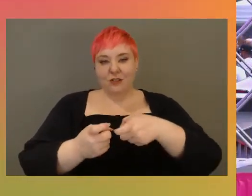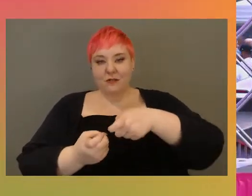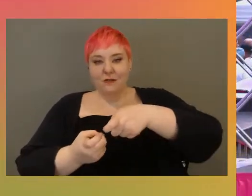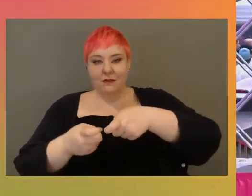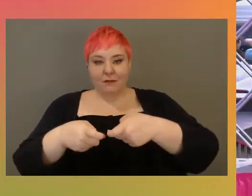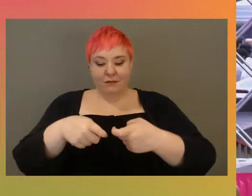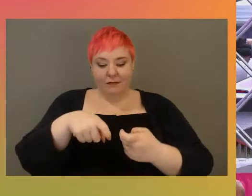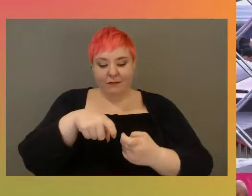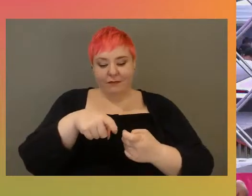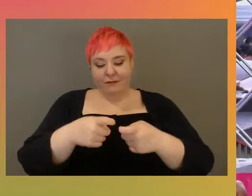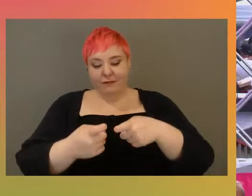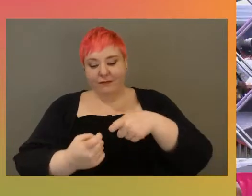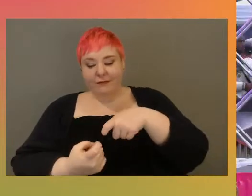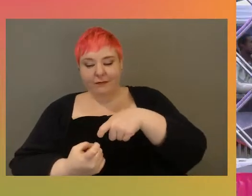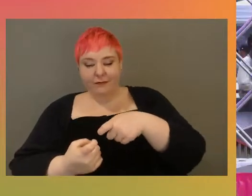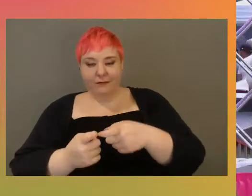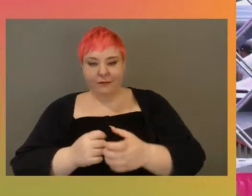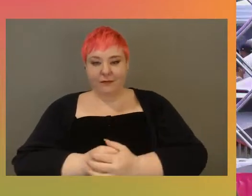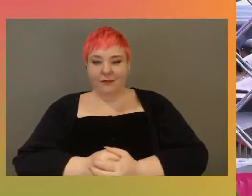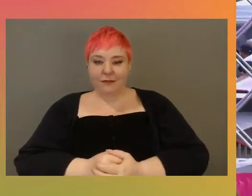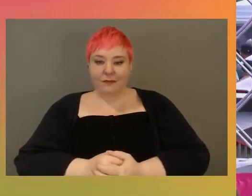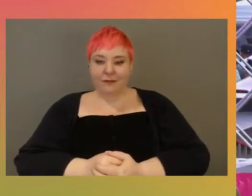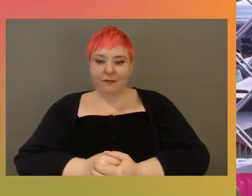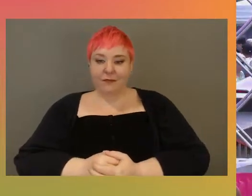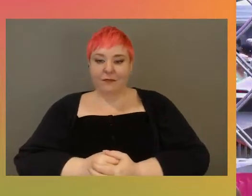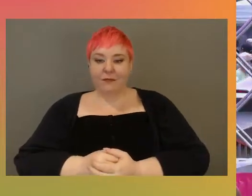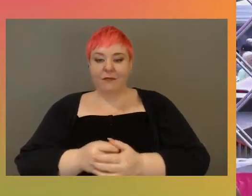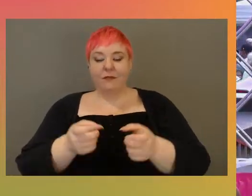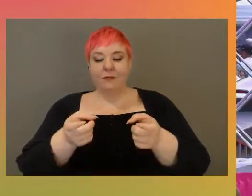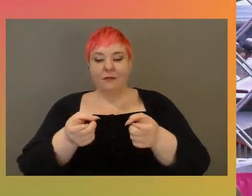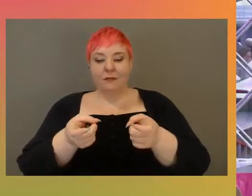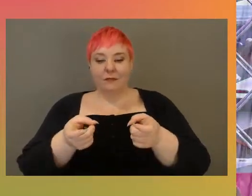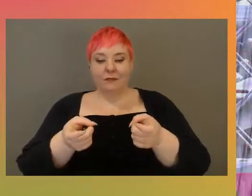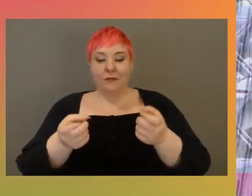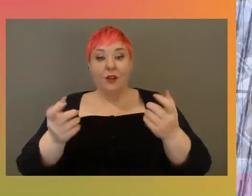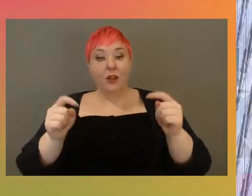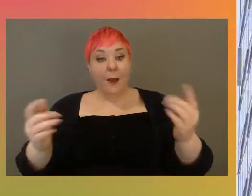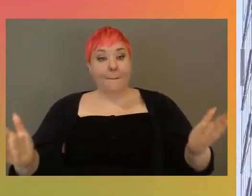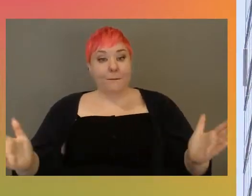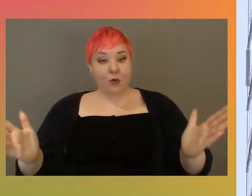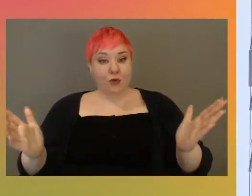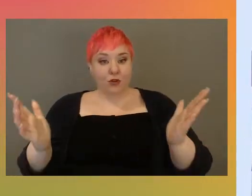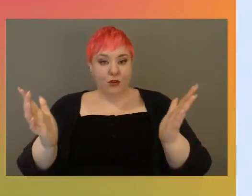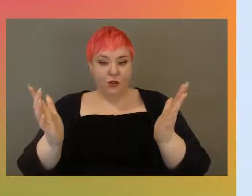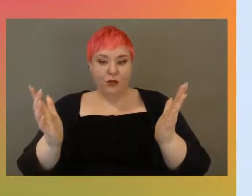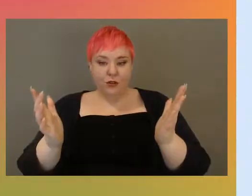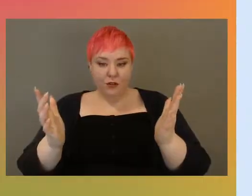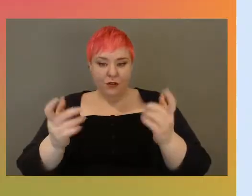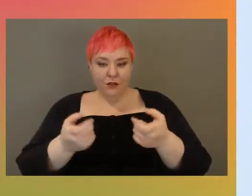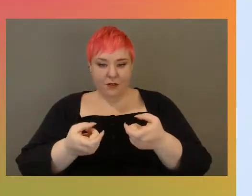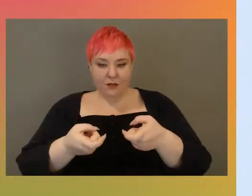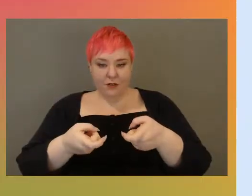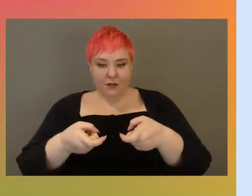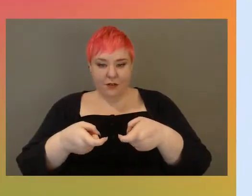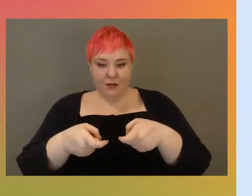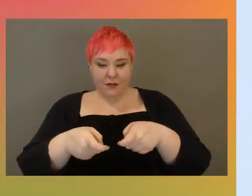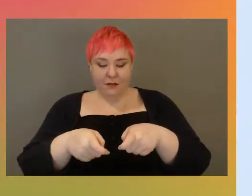GO DEEP INSIDE THE HIP JOINT.